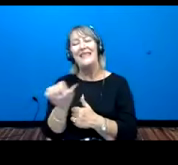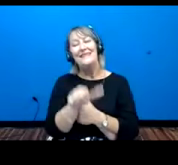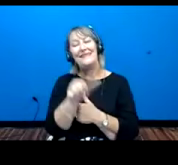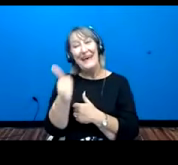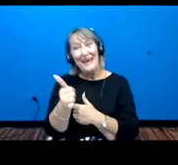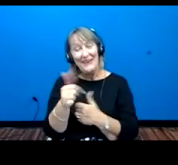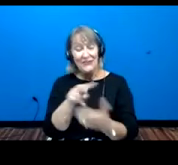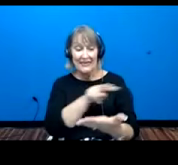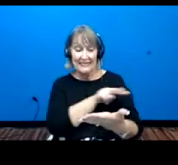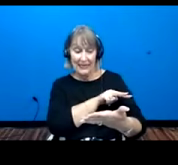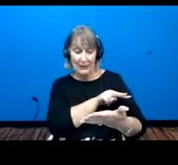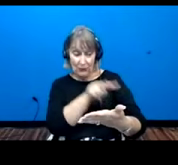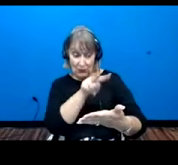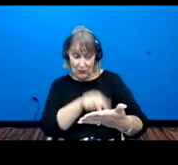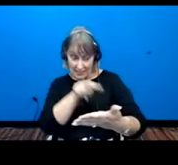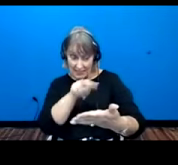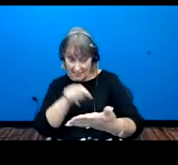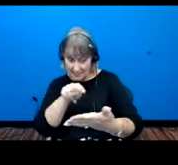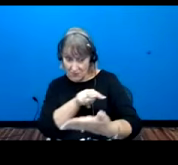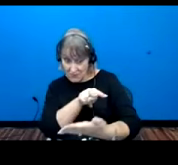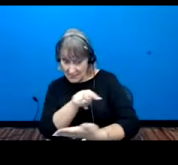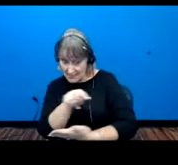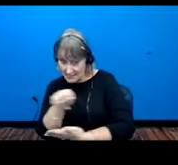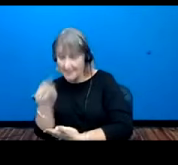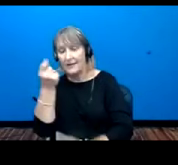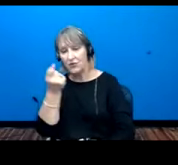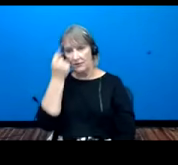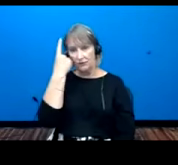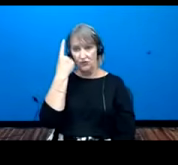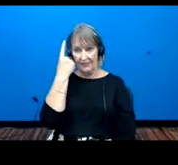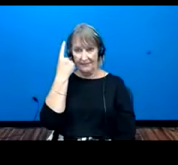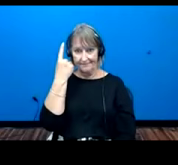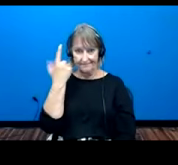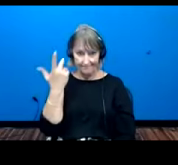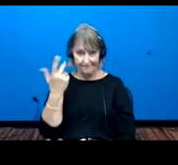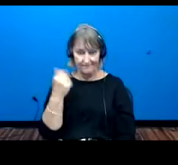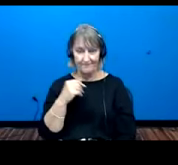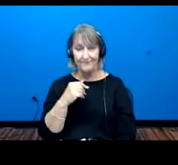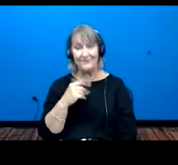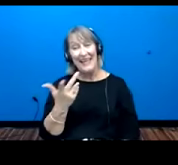is consistently the academic area with the lowest outcomes of adults with disabilities.